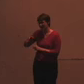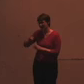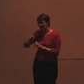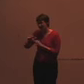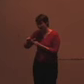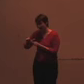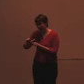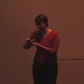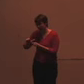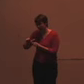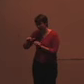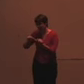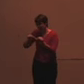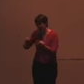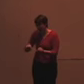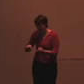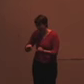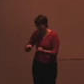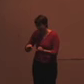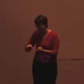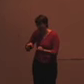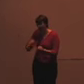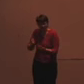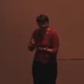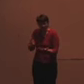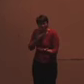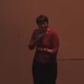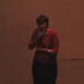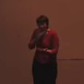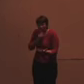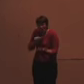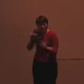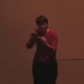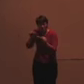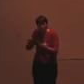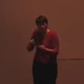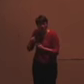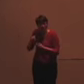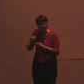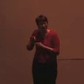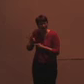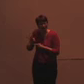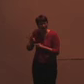really old shape of labyrinth or maze, I think.